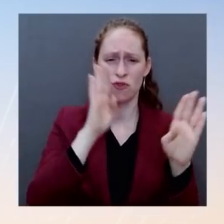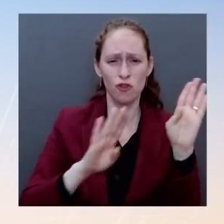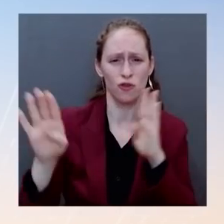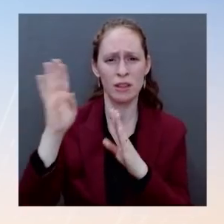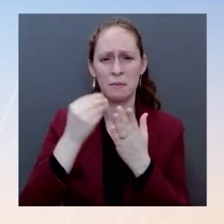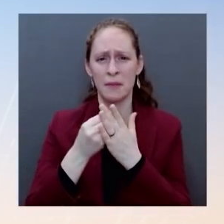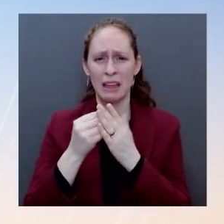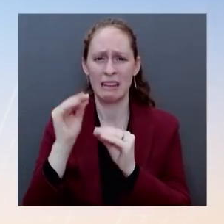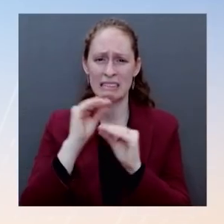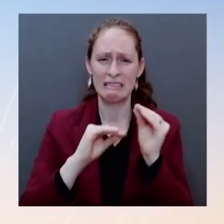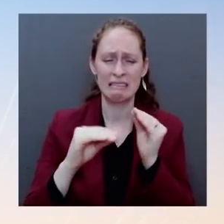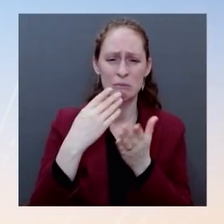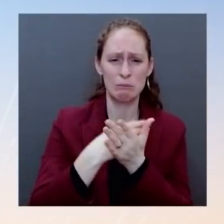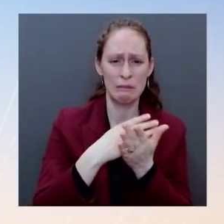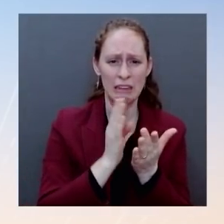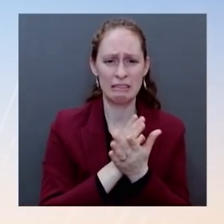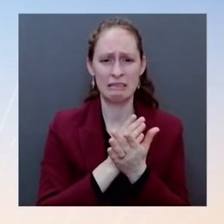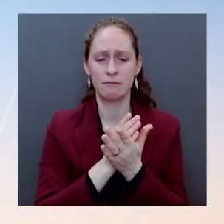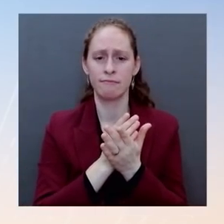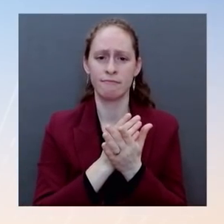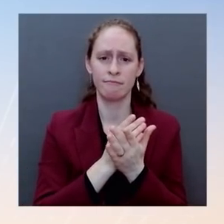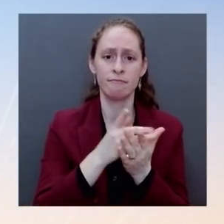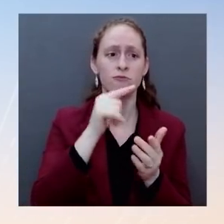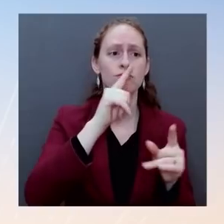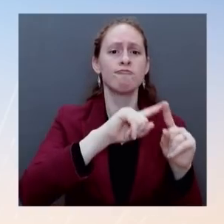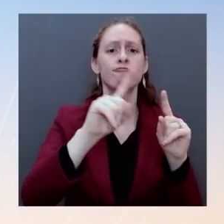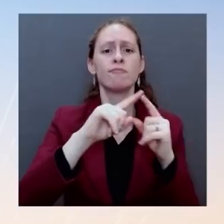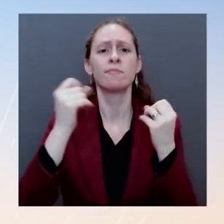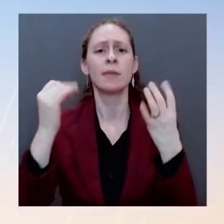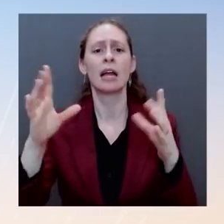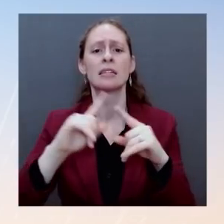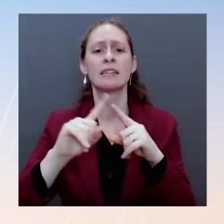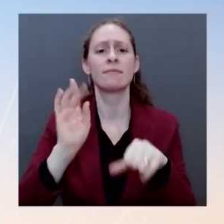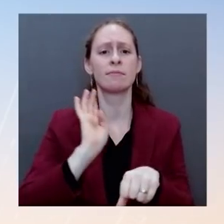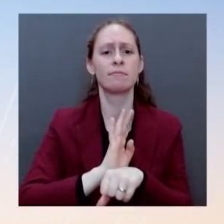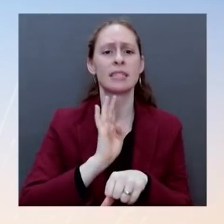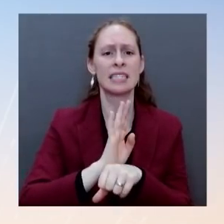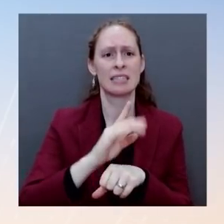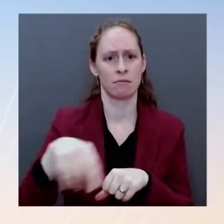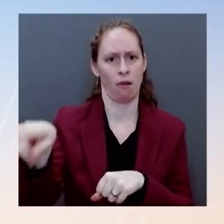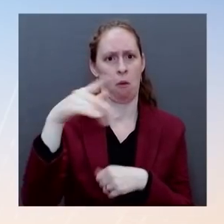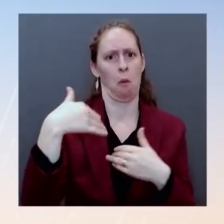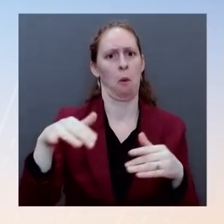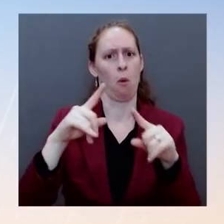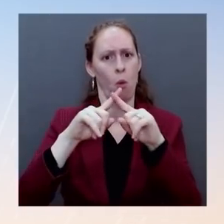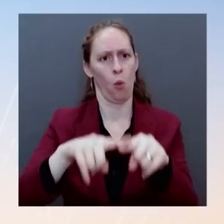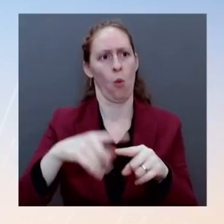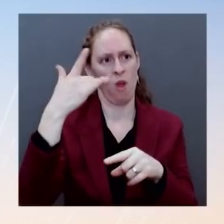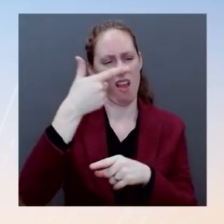For people in the bottom 40 percent of the income distribution, wage increases are up at historic levels,